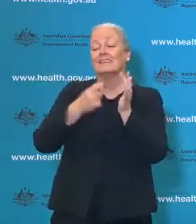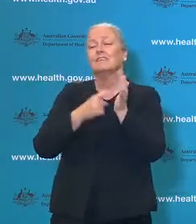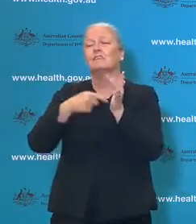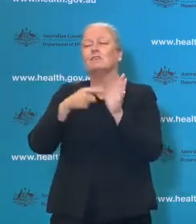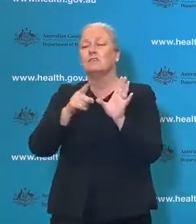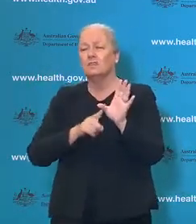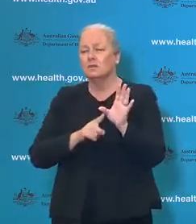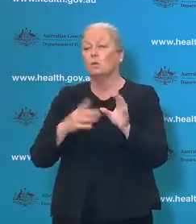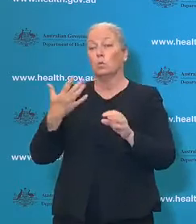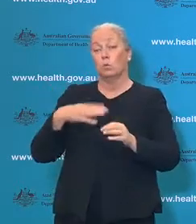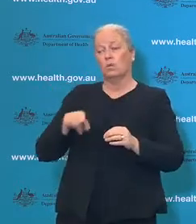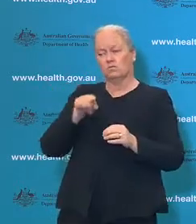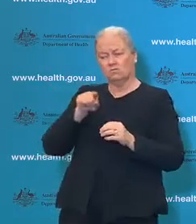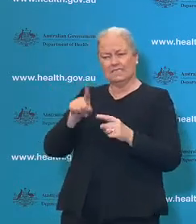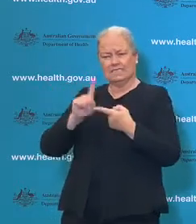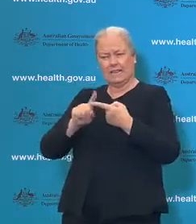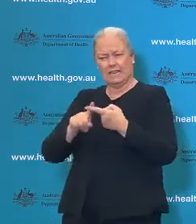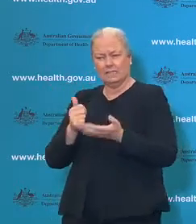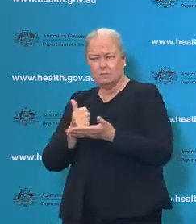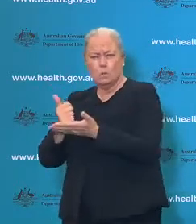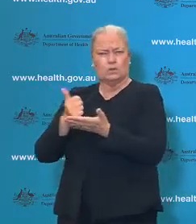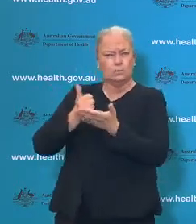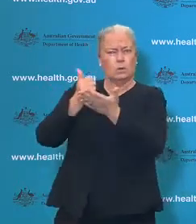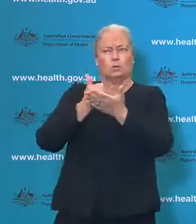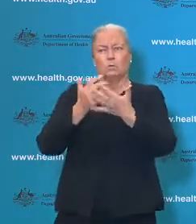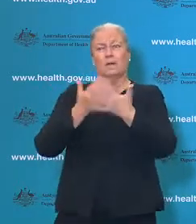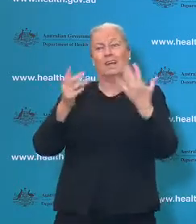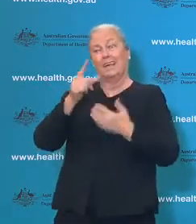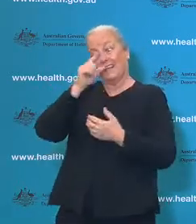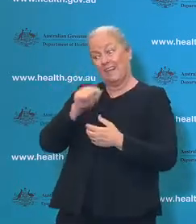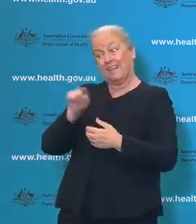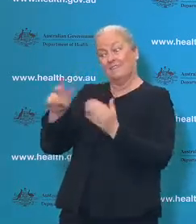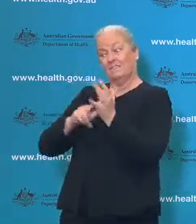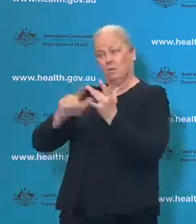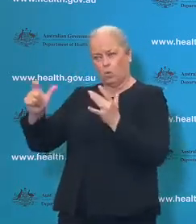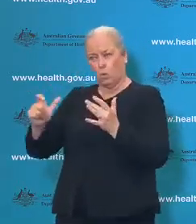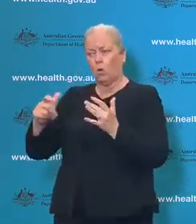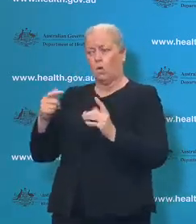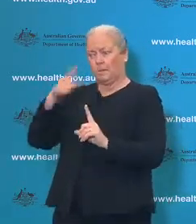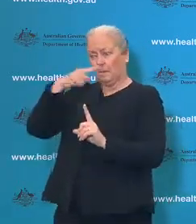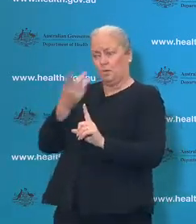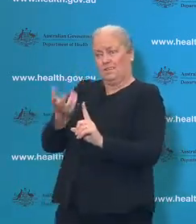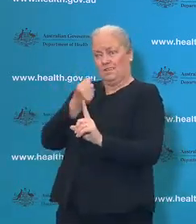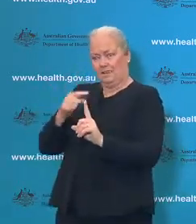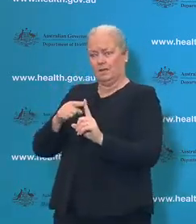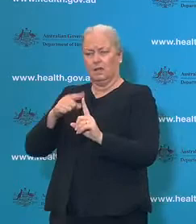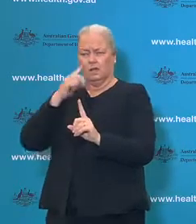contact tracing processes in Victoria. We all remain very concerned about the